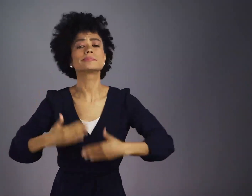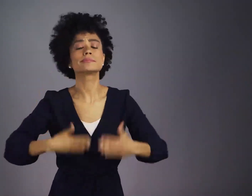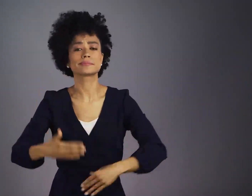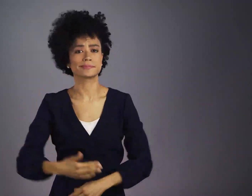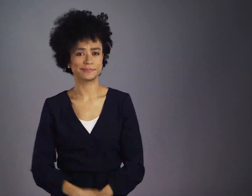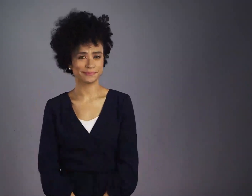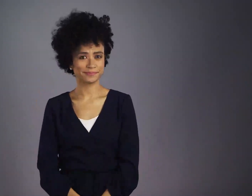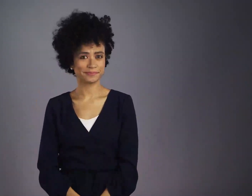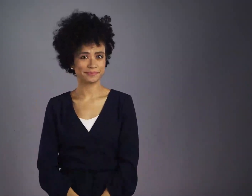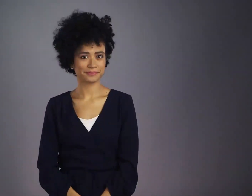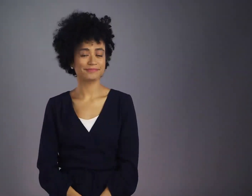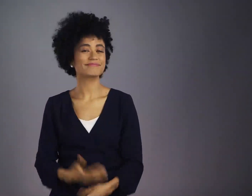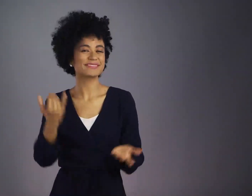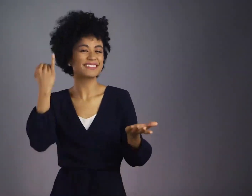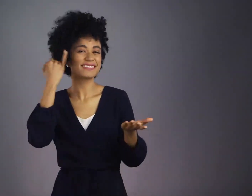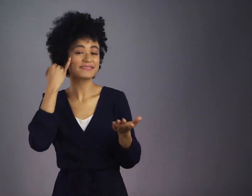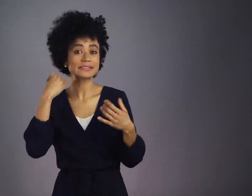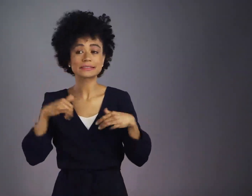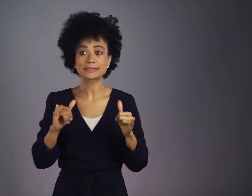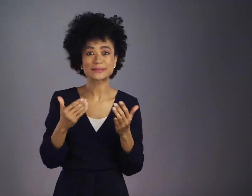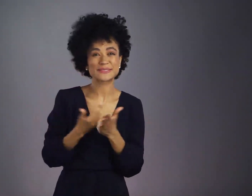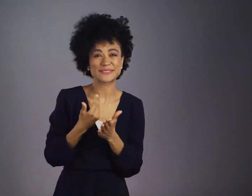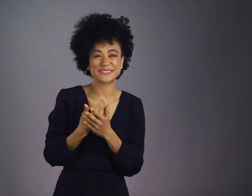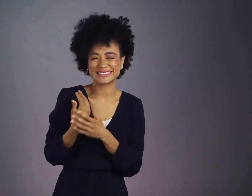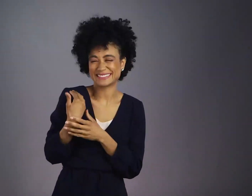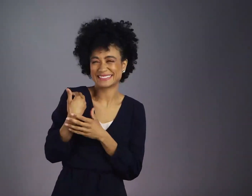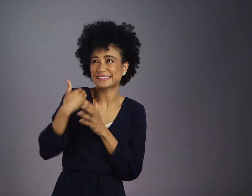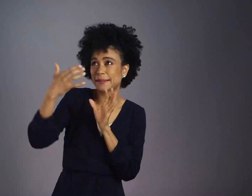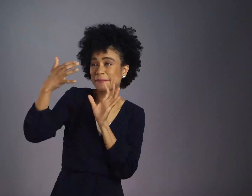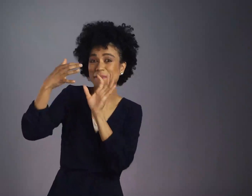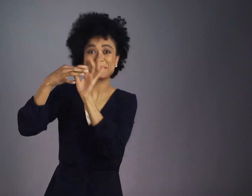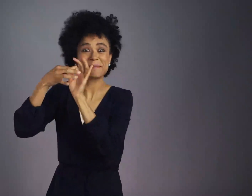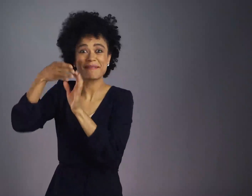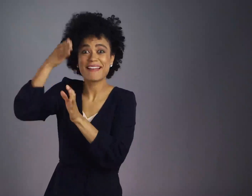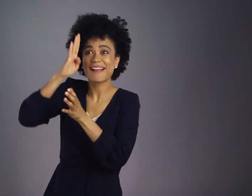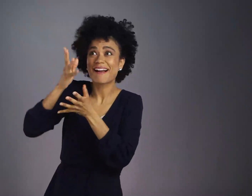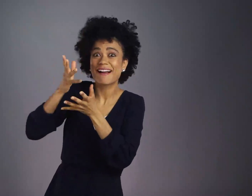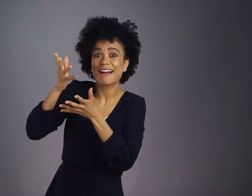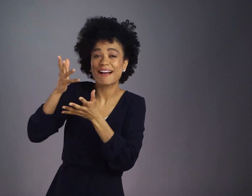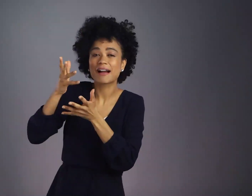Being still inexperienced and having just made conscious contact with God,